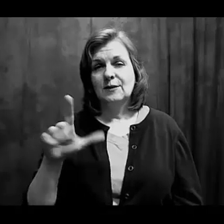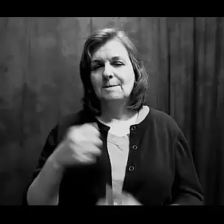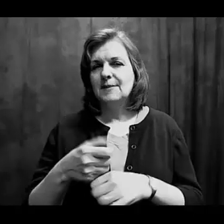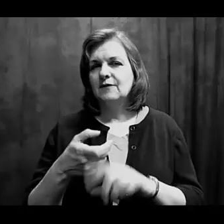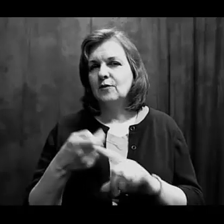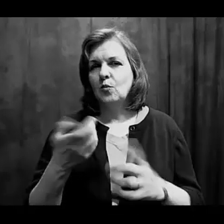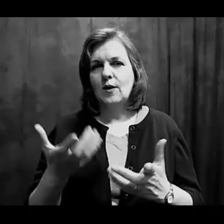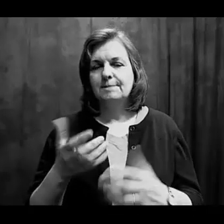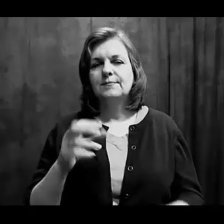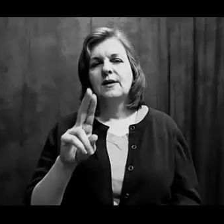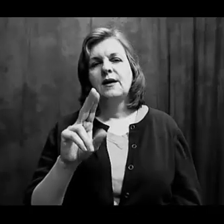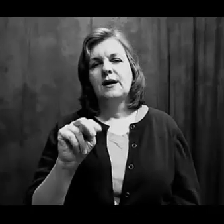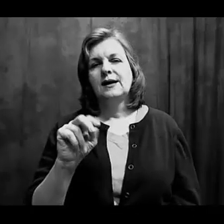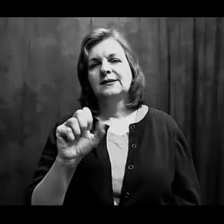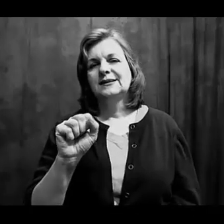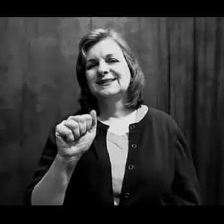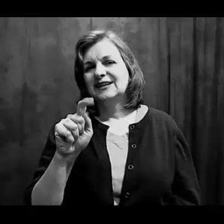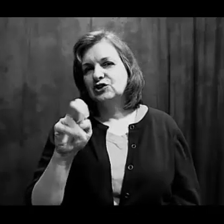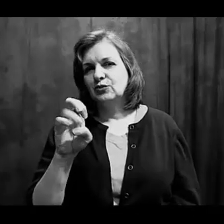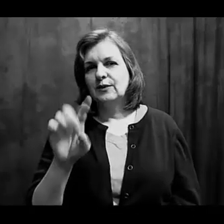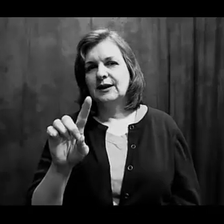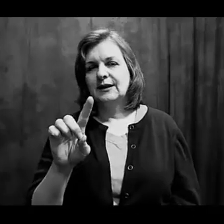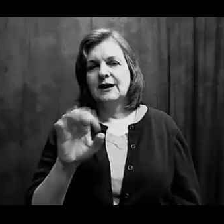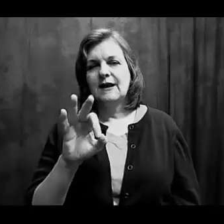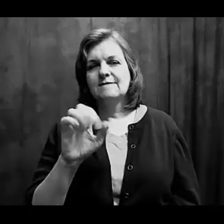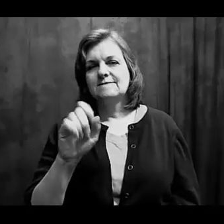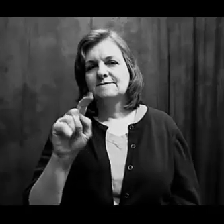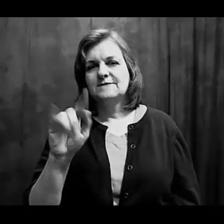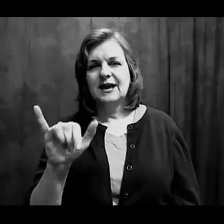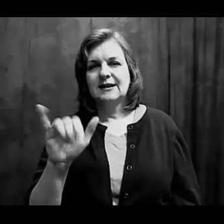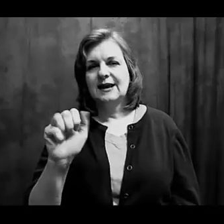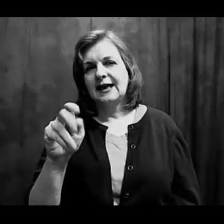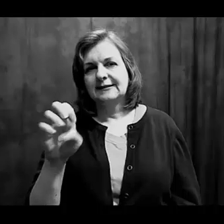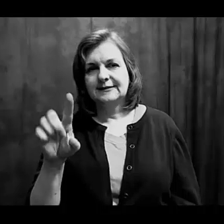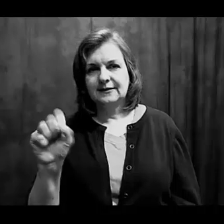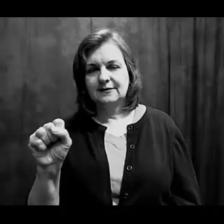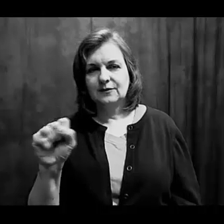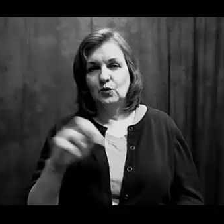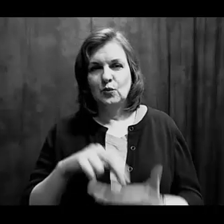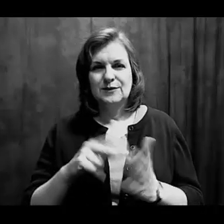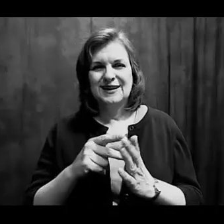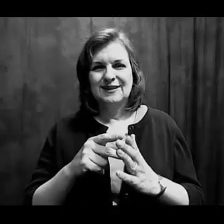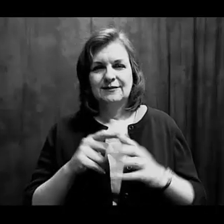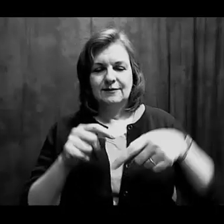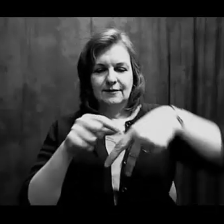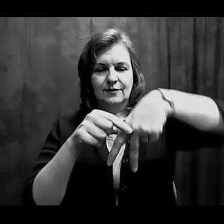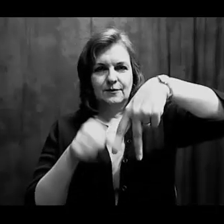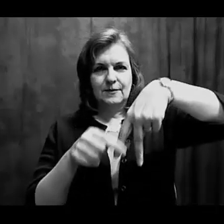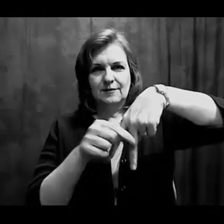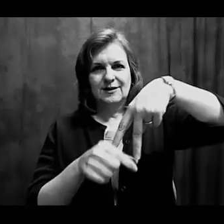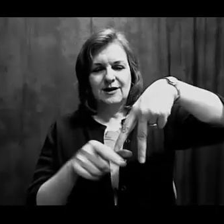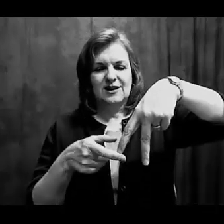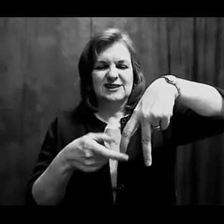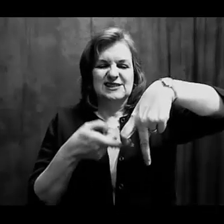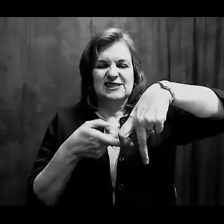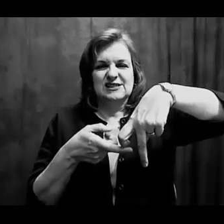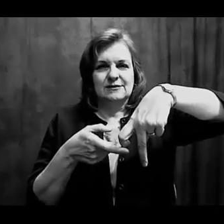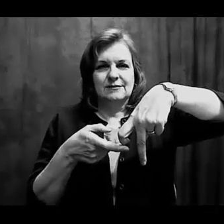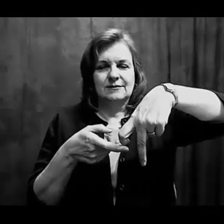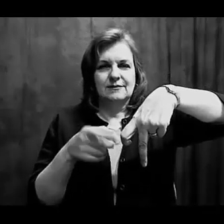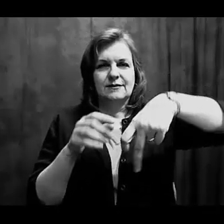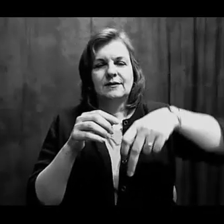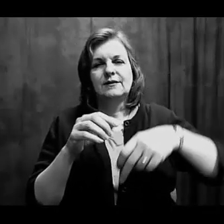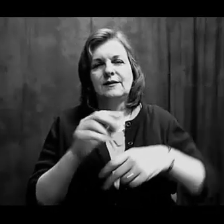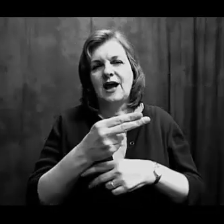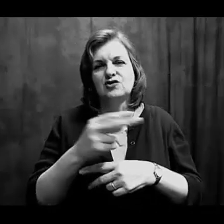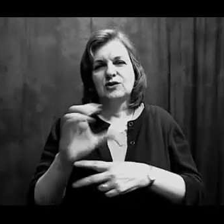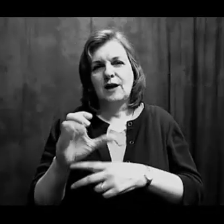we know that phospholipids are made from unsaturated fatty acids when we talked about this before that meant that there were kinks